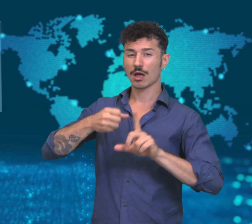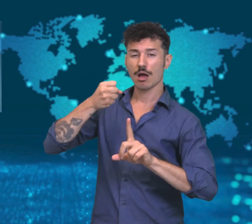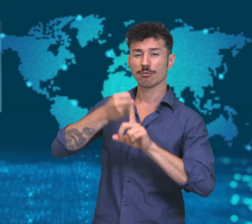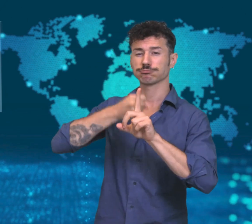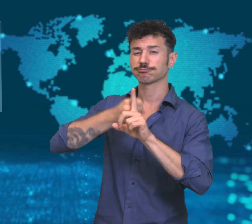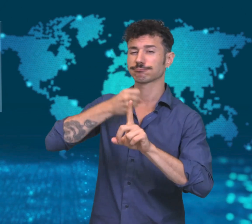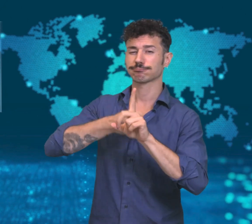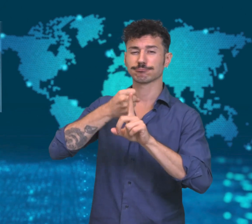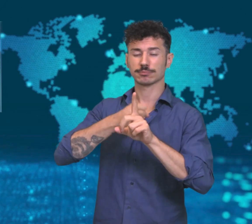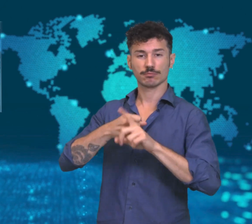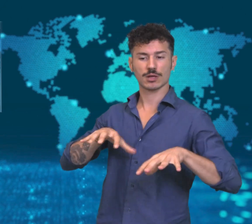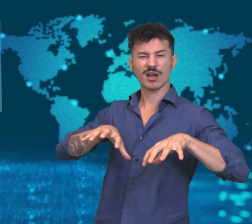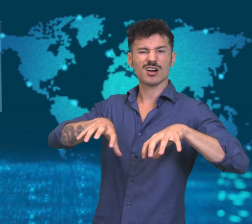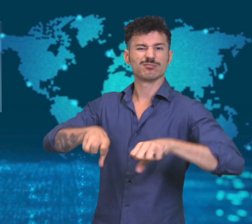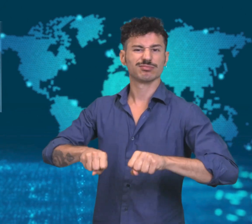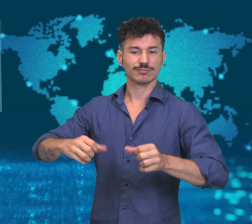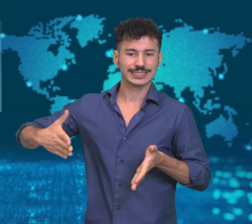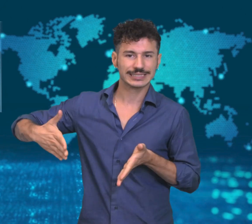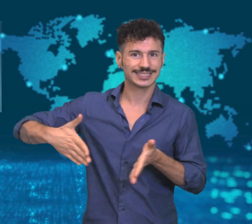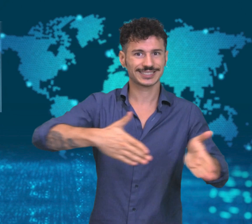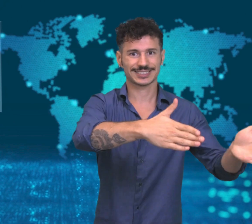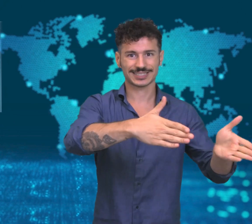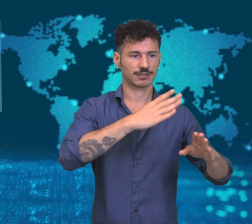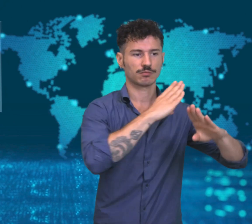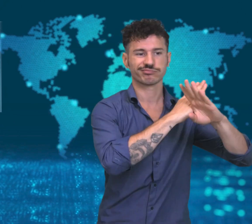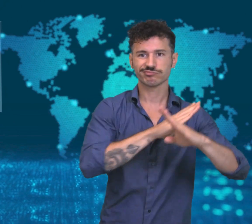Over 5,000 protesters in Sofia,